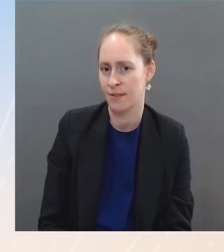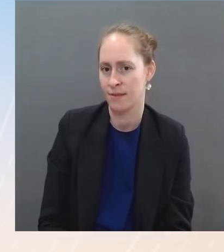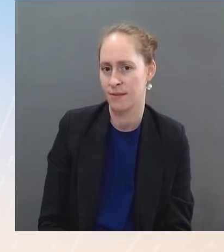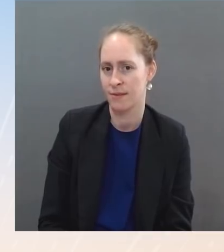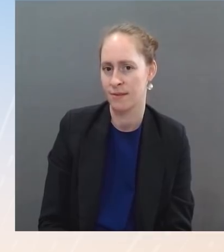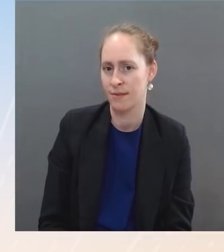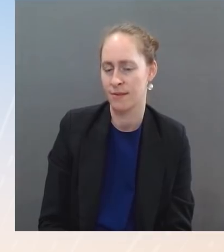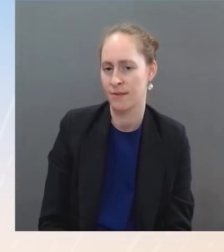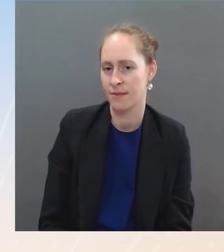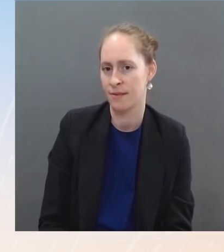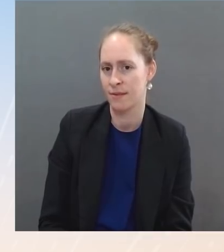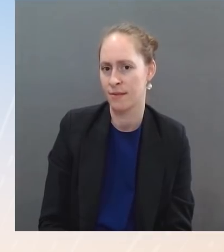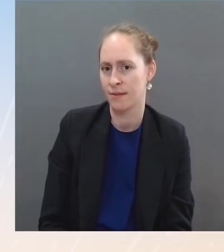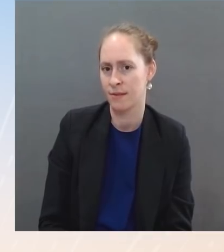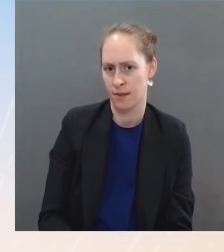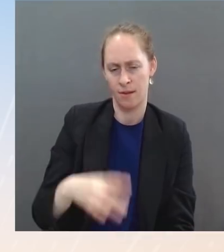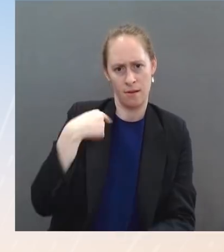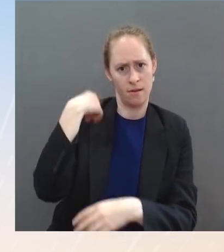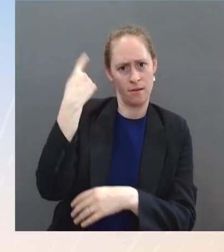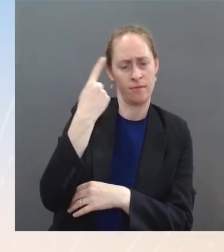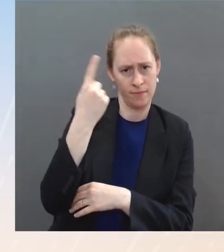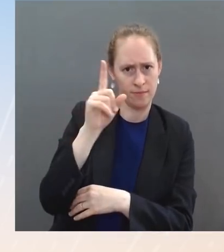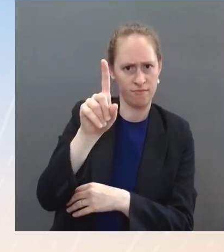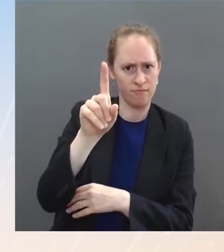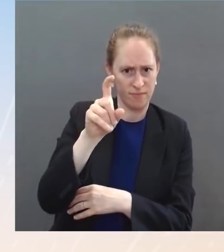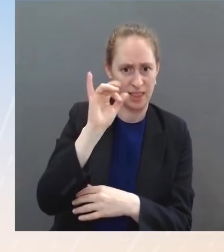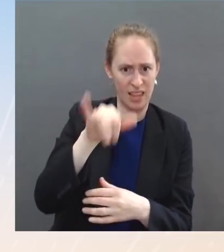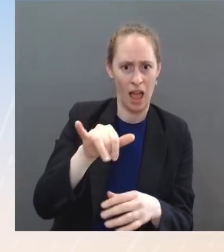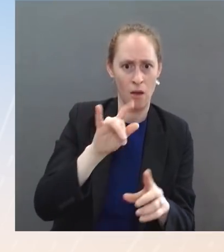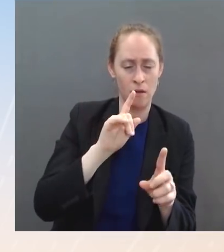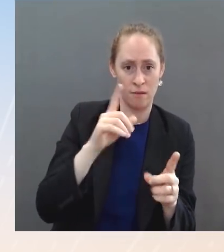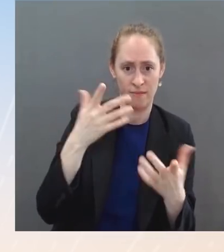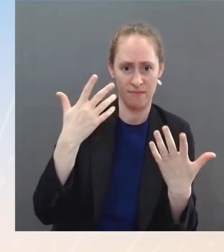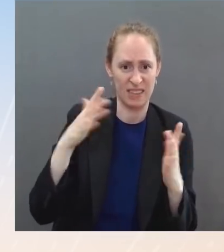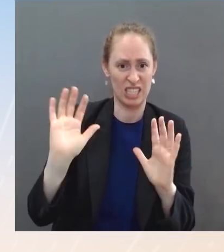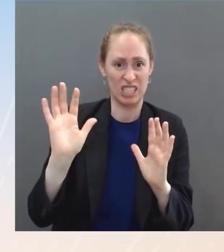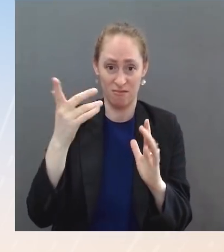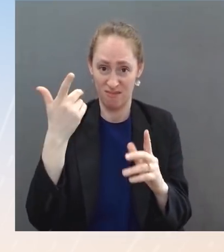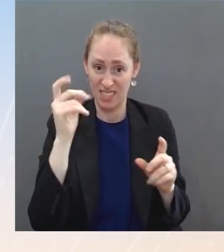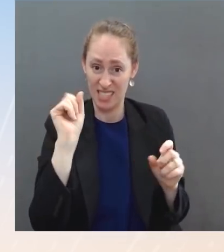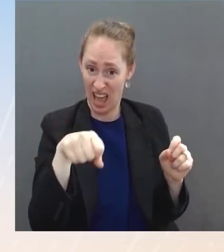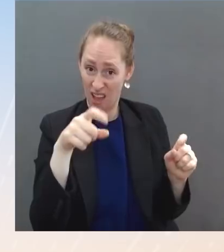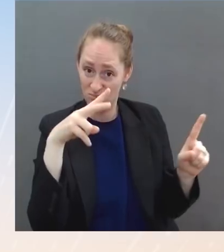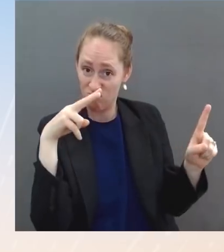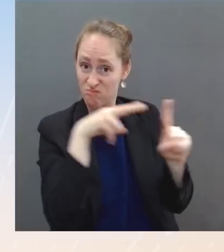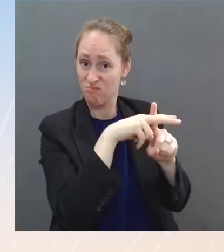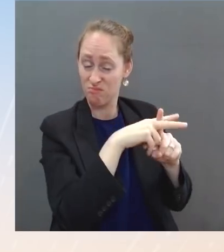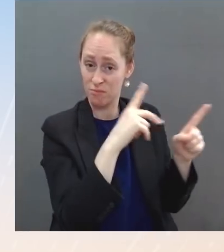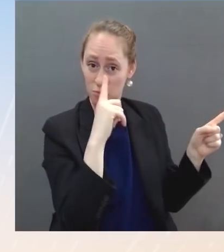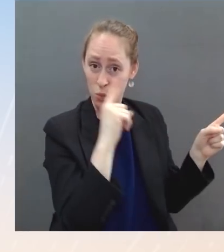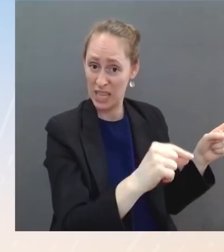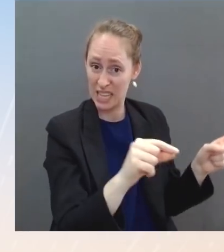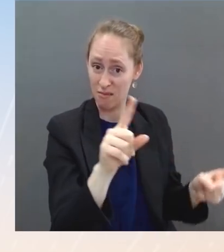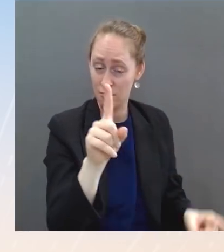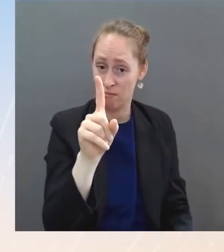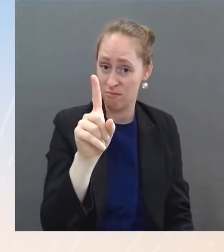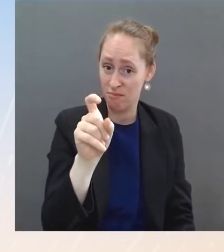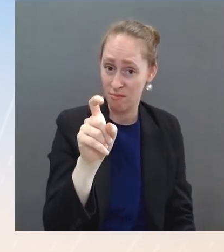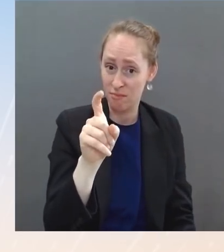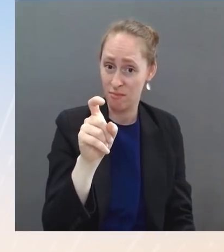with a war crimes trial of some kind when the U.S. is not a signatory of the International Criminal Court? Mr. Sullivan: The U.S. has in the past been able to collaborate